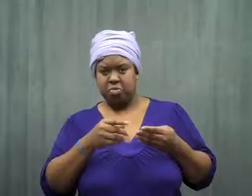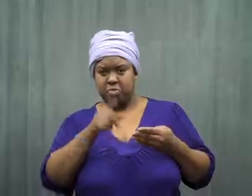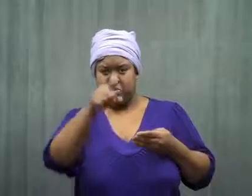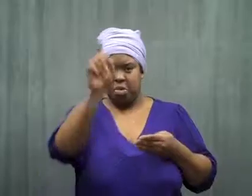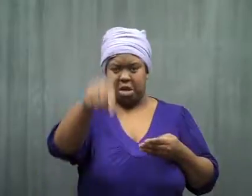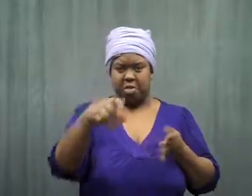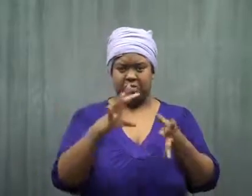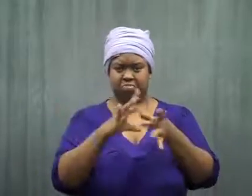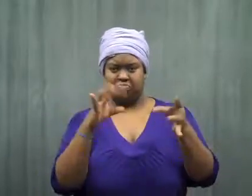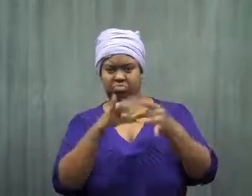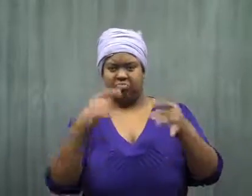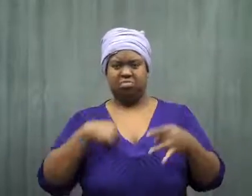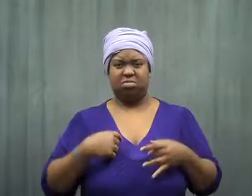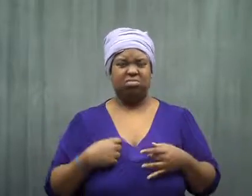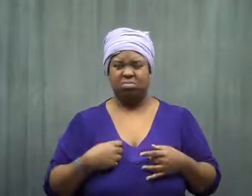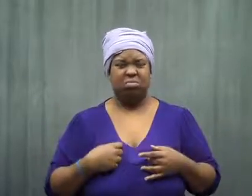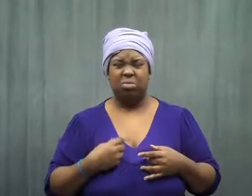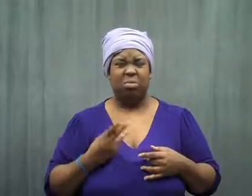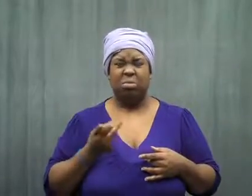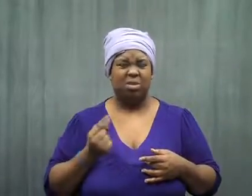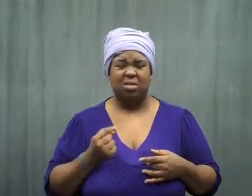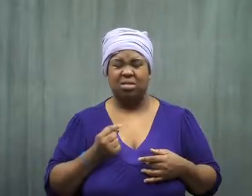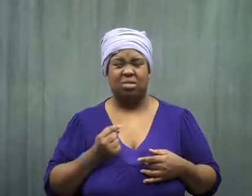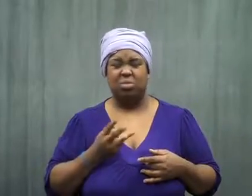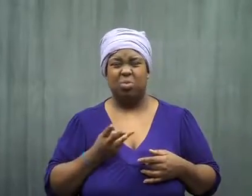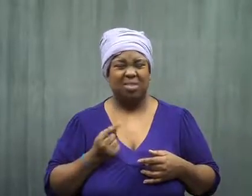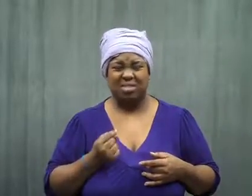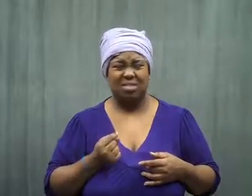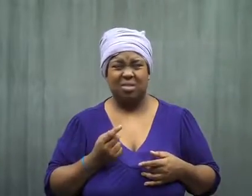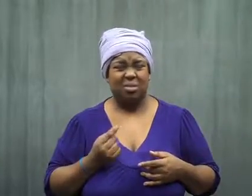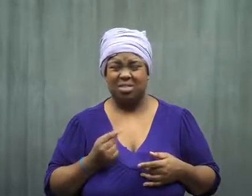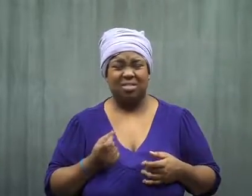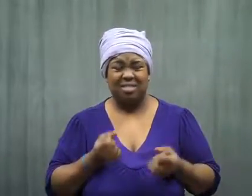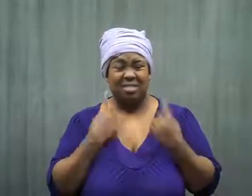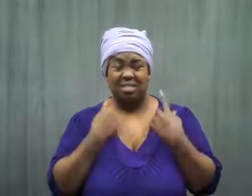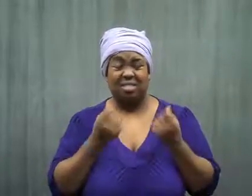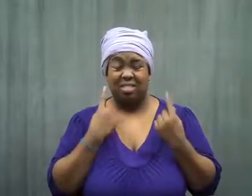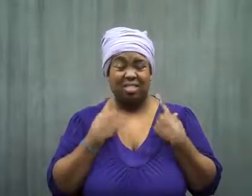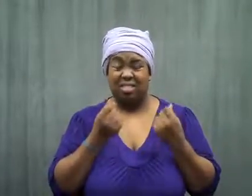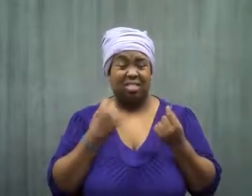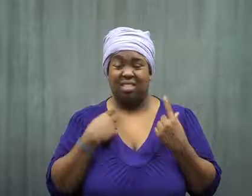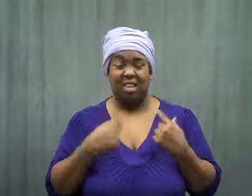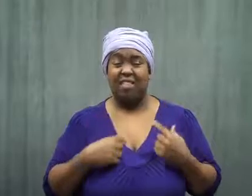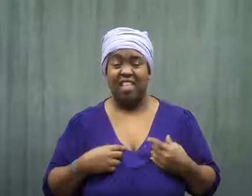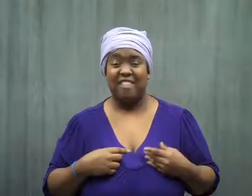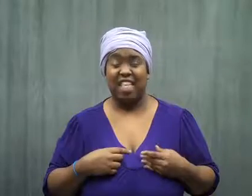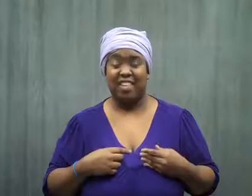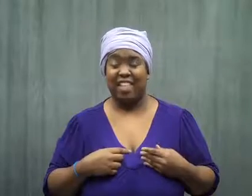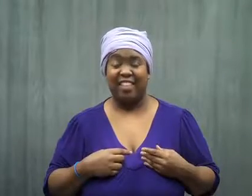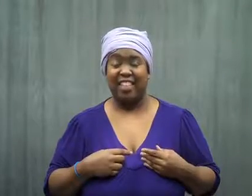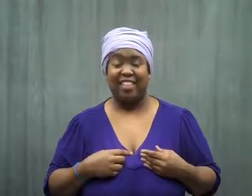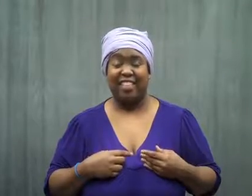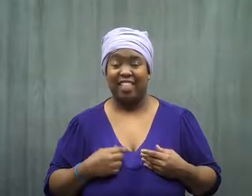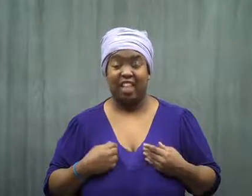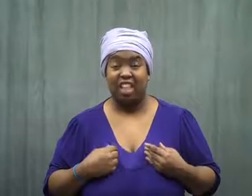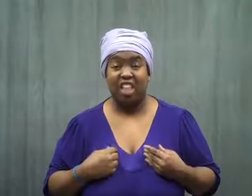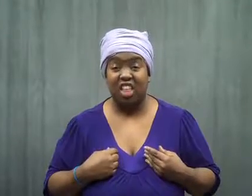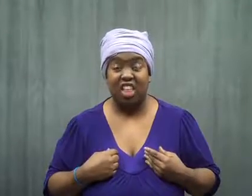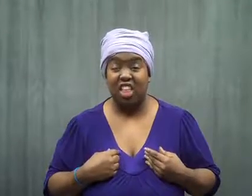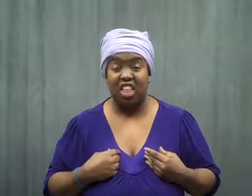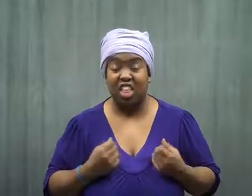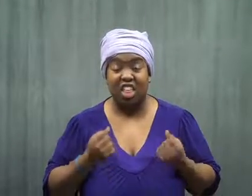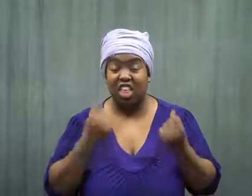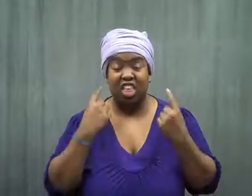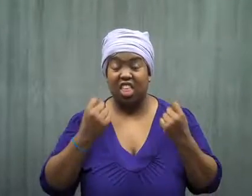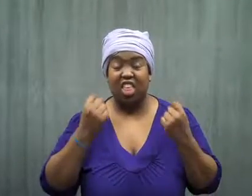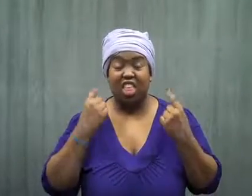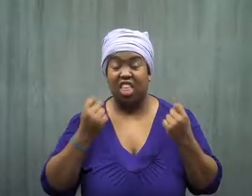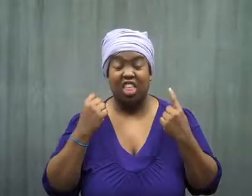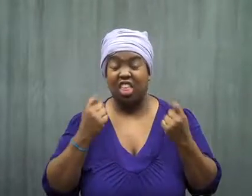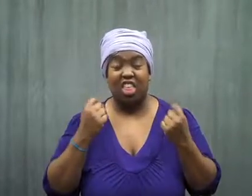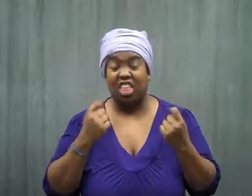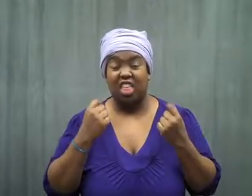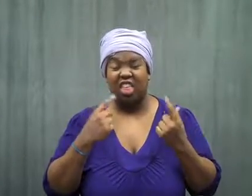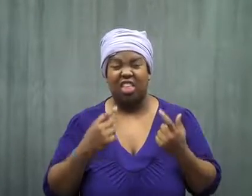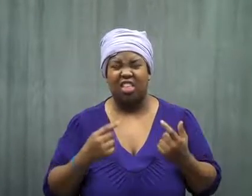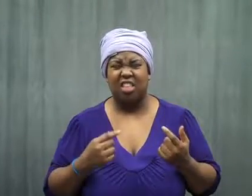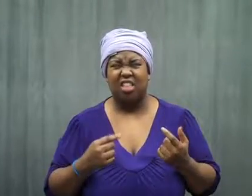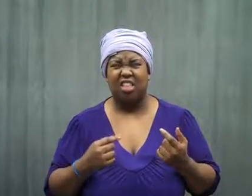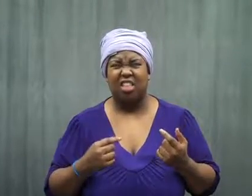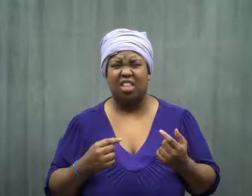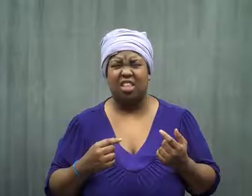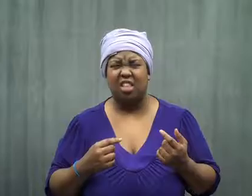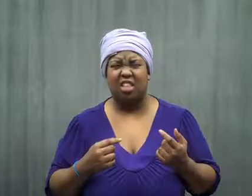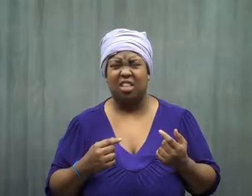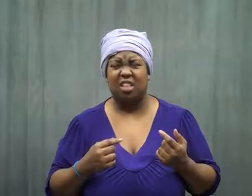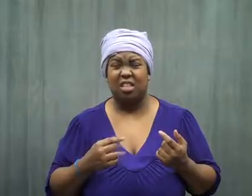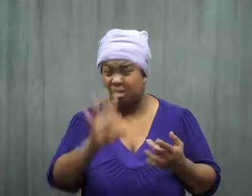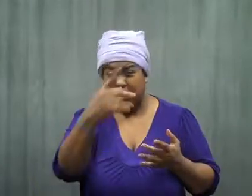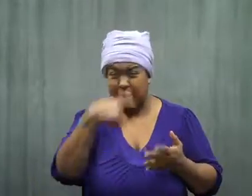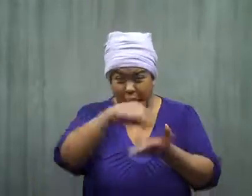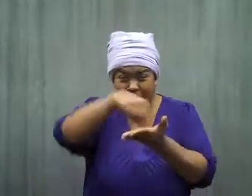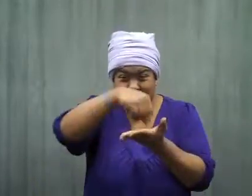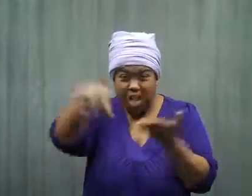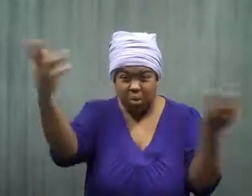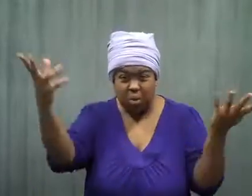He started to say, "You need.... " I couldn't understand a word he was saying.